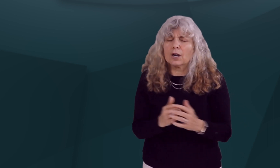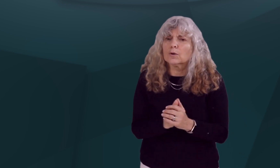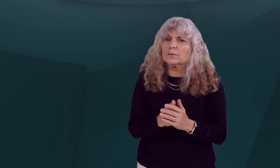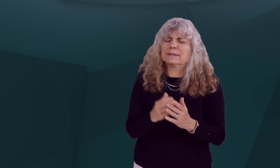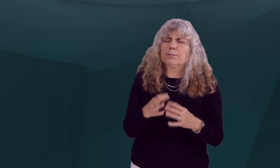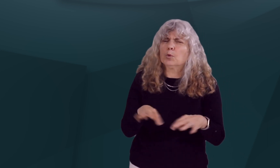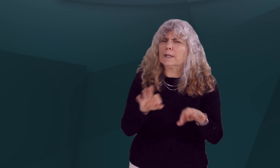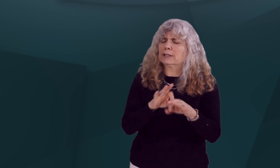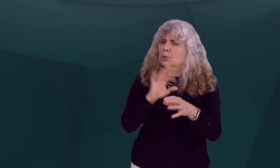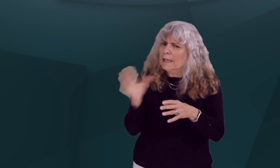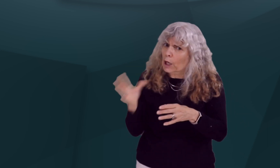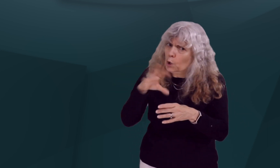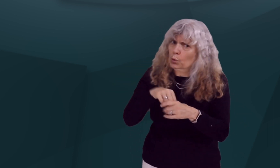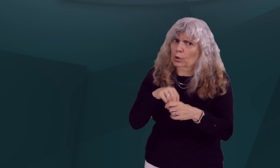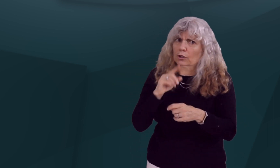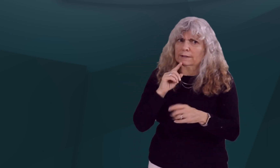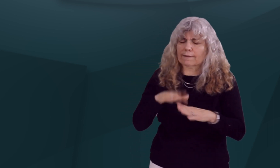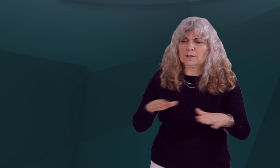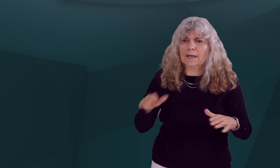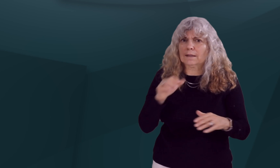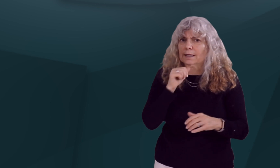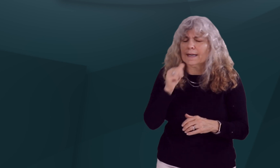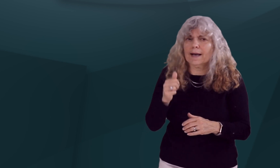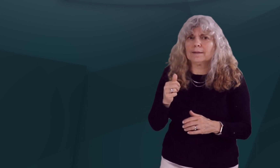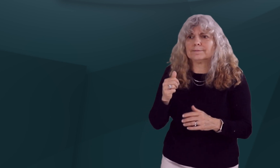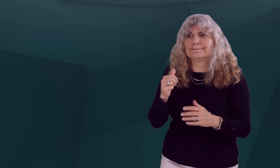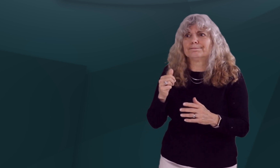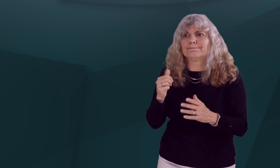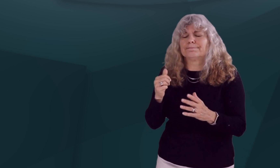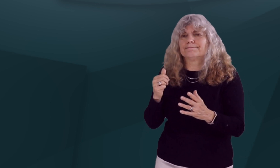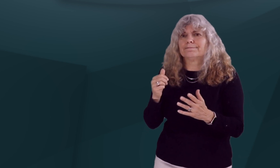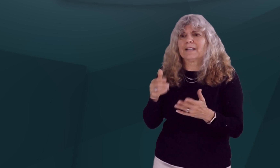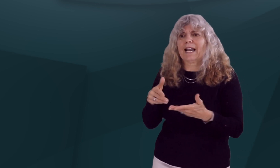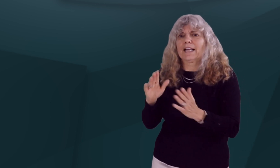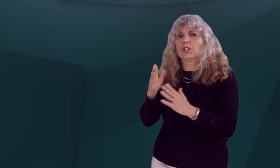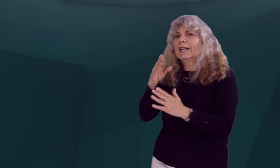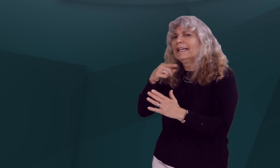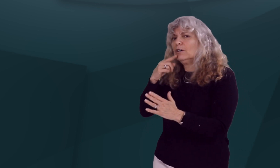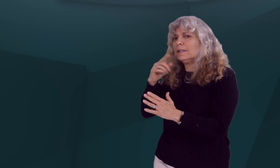It's important to include your deaf child in decisions